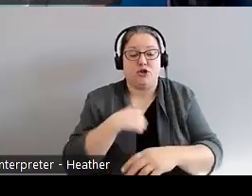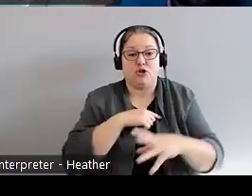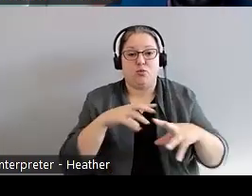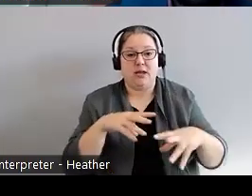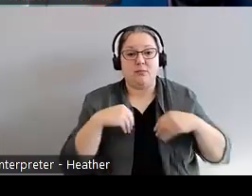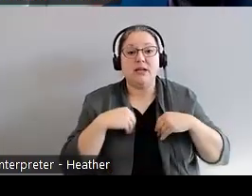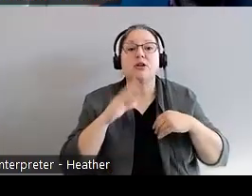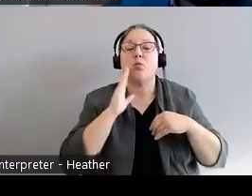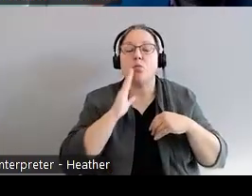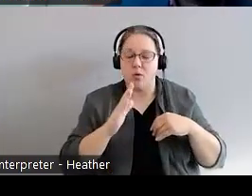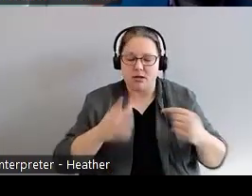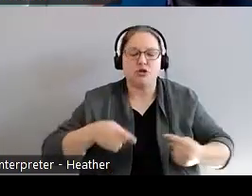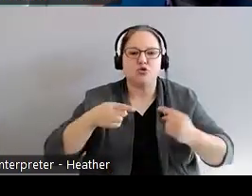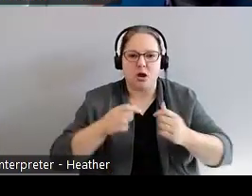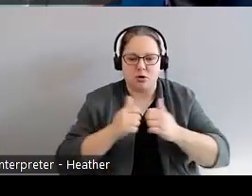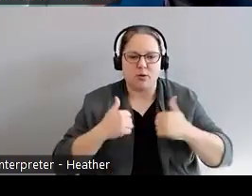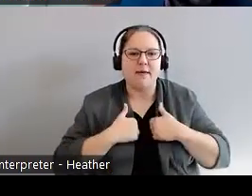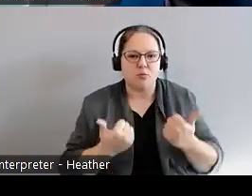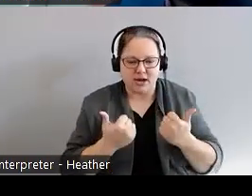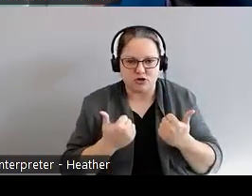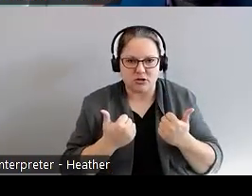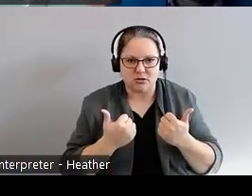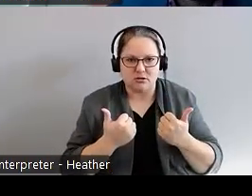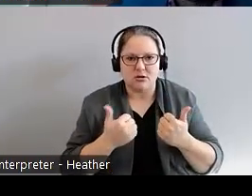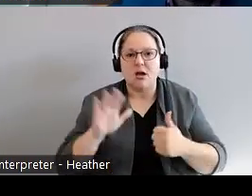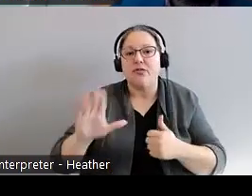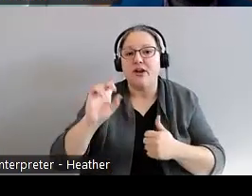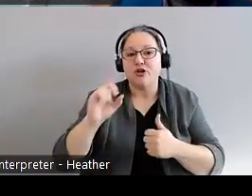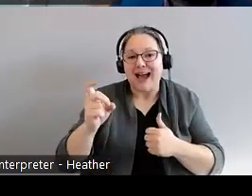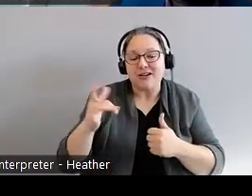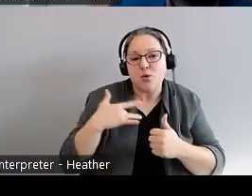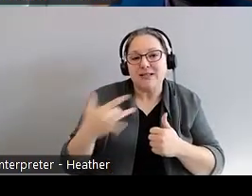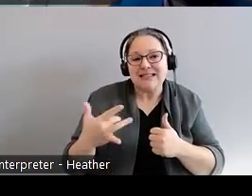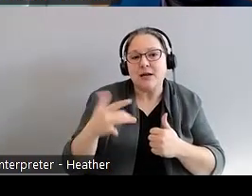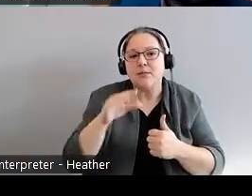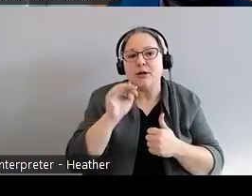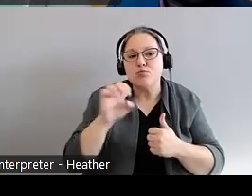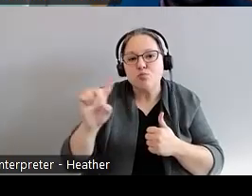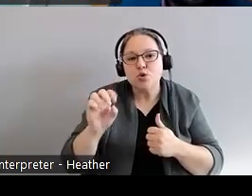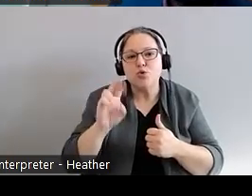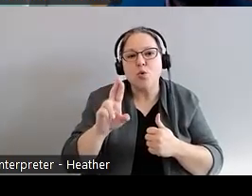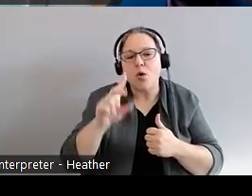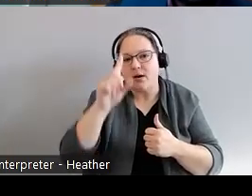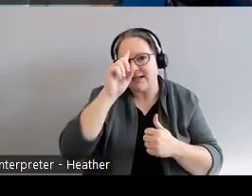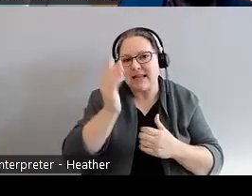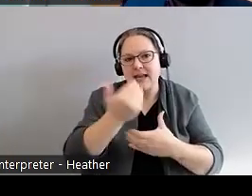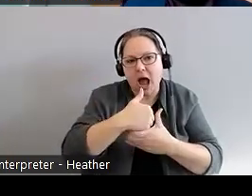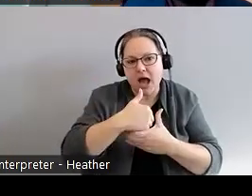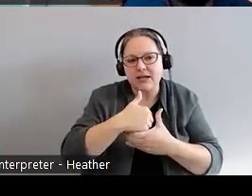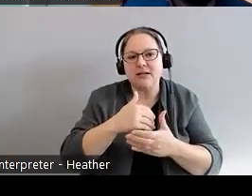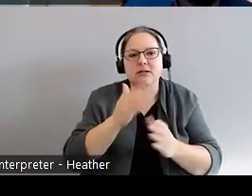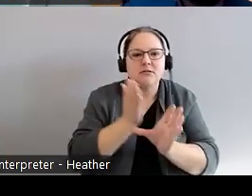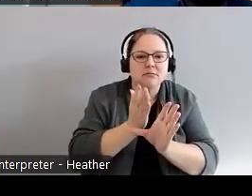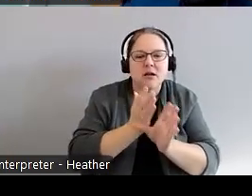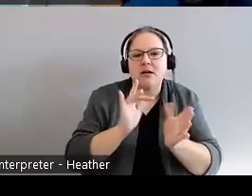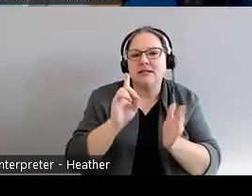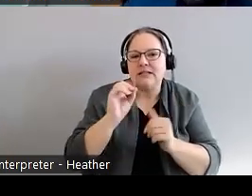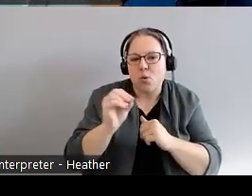with aggression, their primary diagnosis is usually a mood or a psychotic disorder. Um and